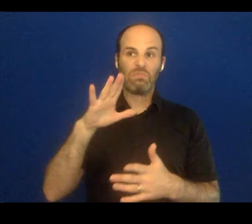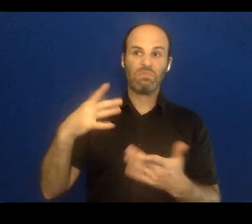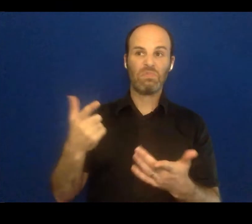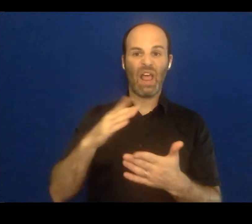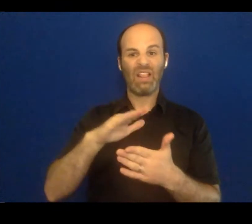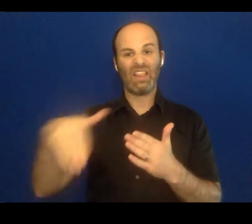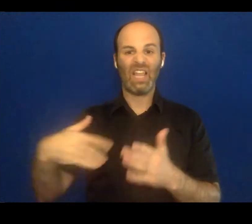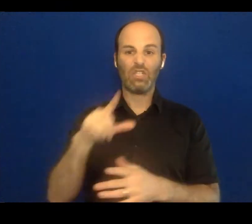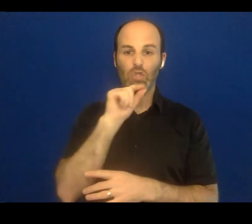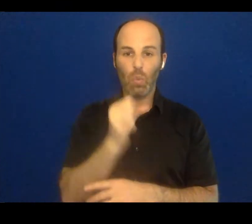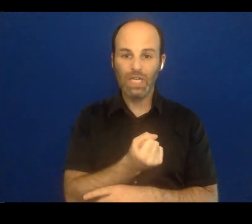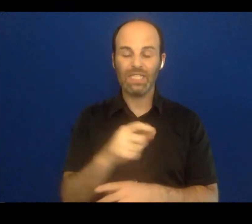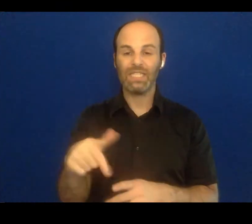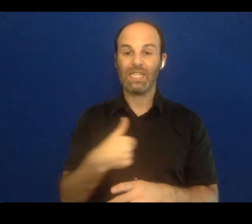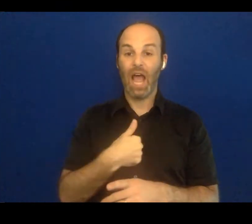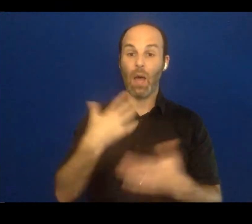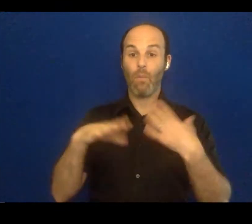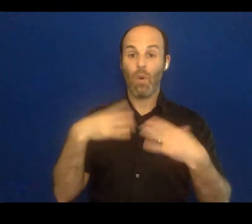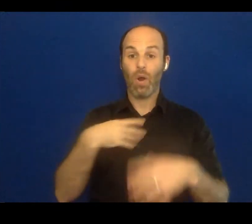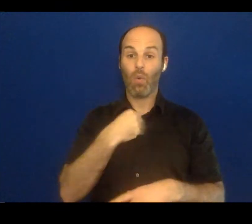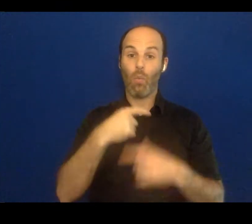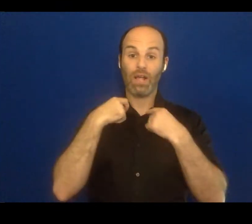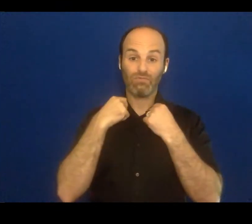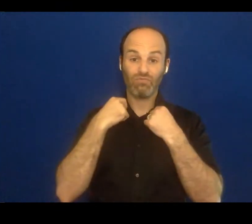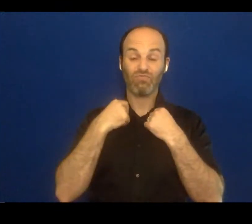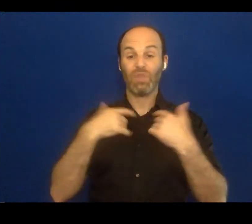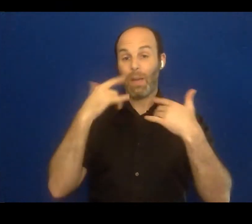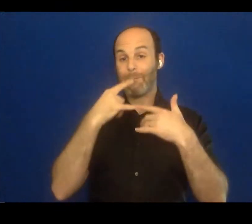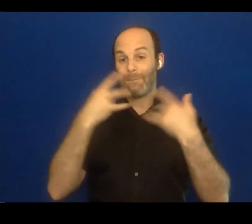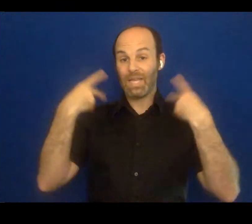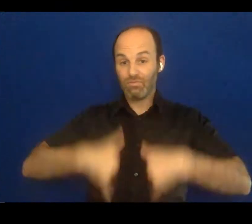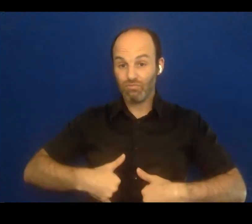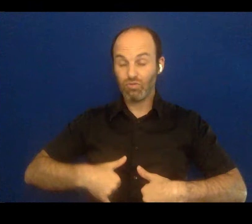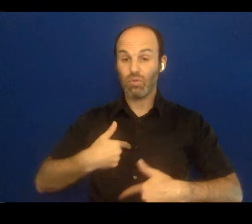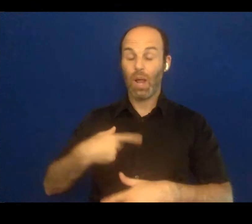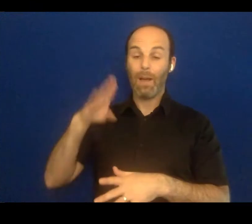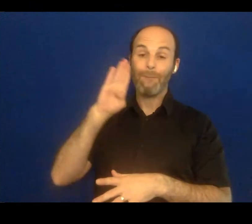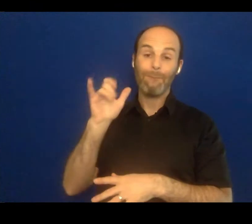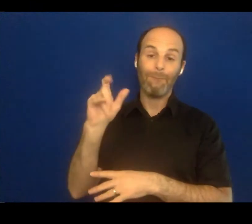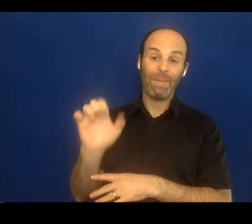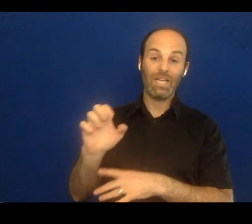WHITE SHIRT AND PINK CARDIGAN. I AM A PH.D. STUDENT.